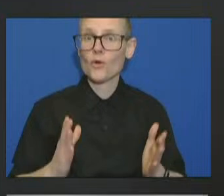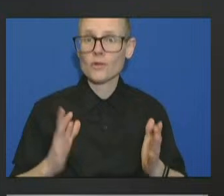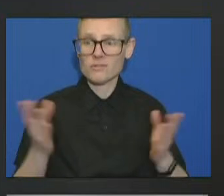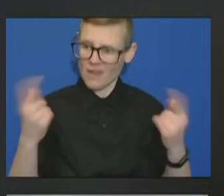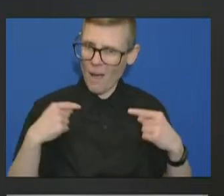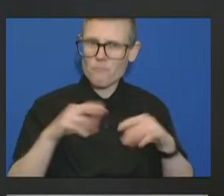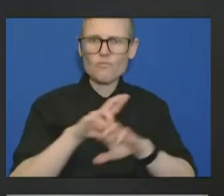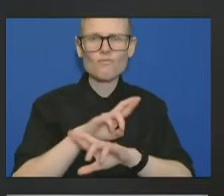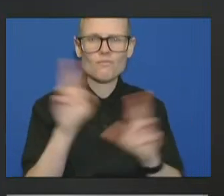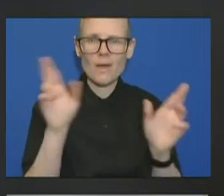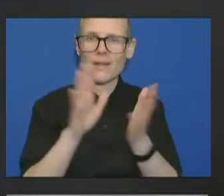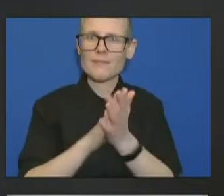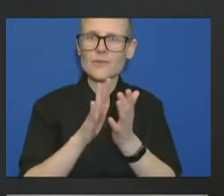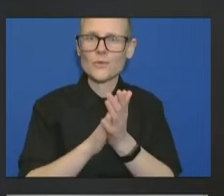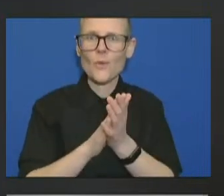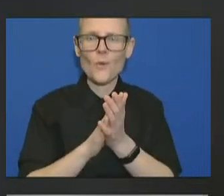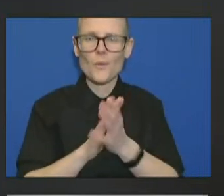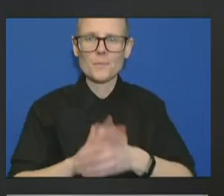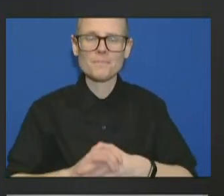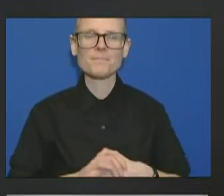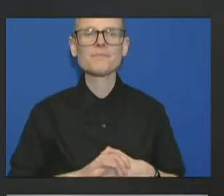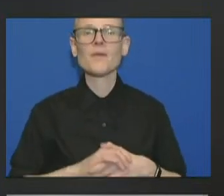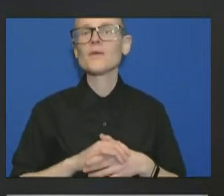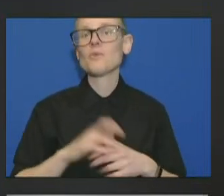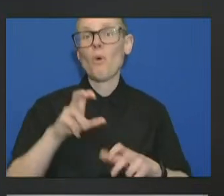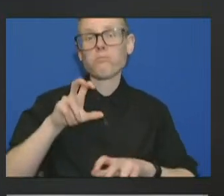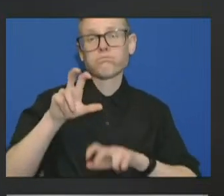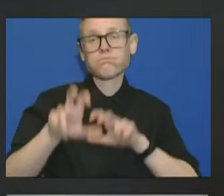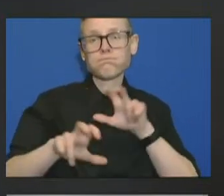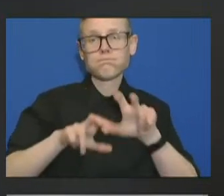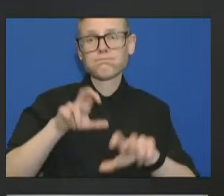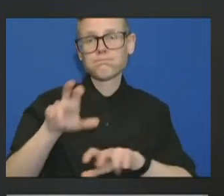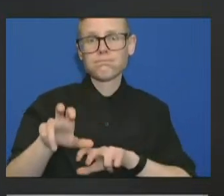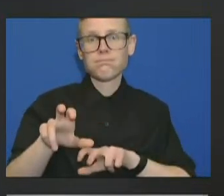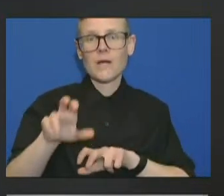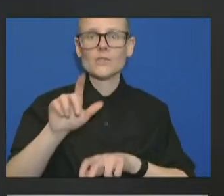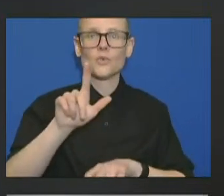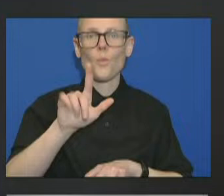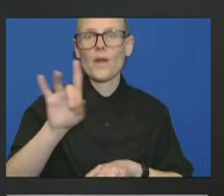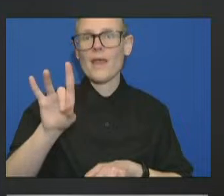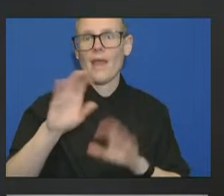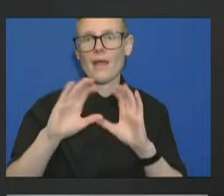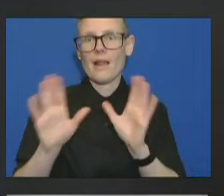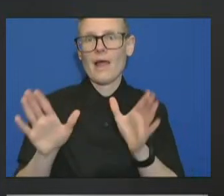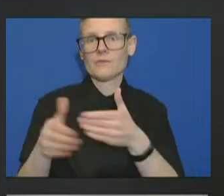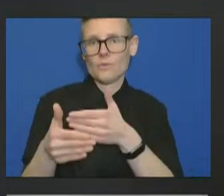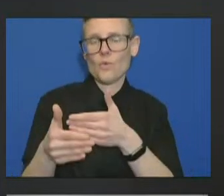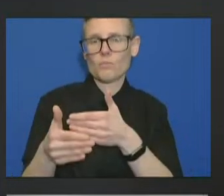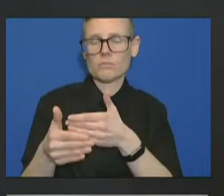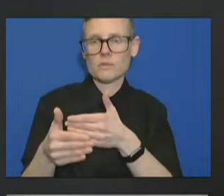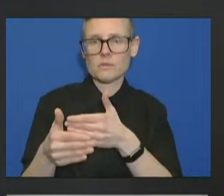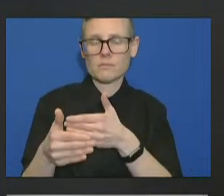sure that our youngest learners come to school kindergarten